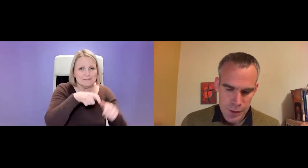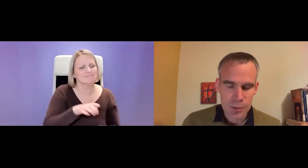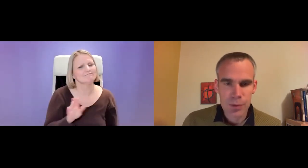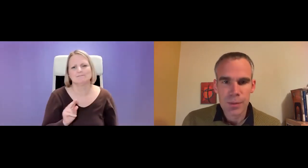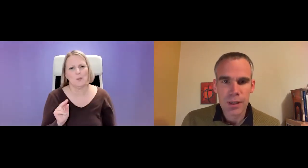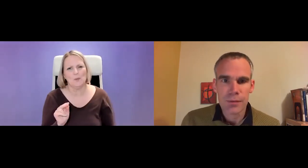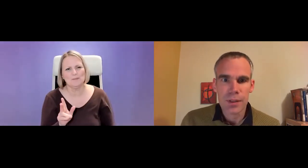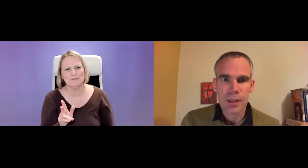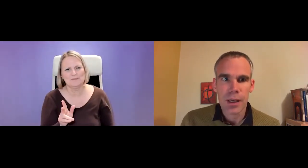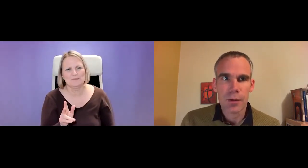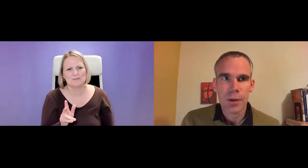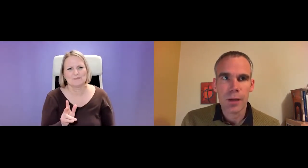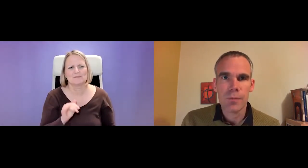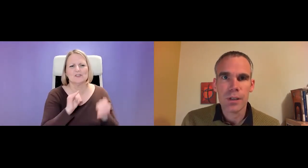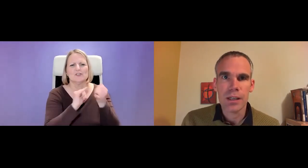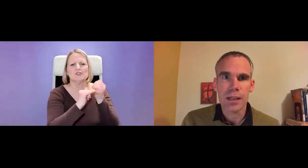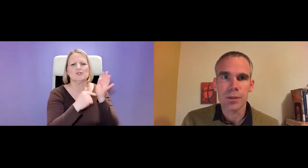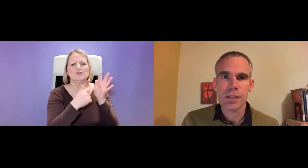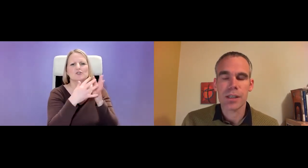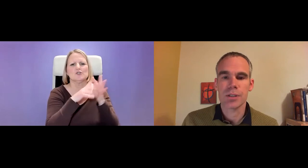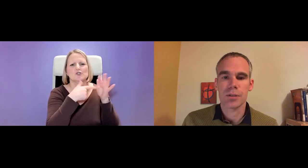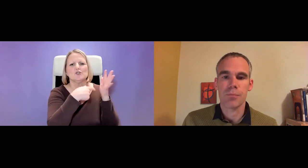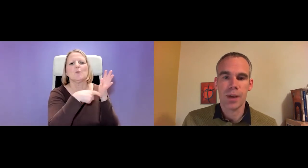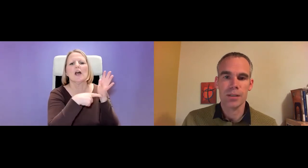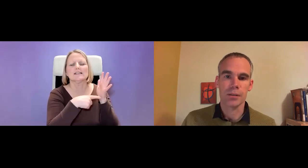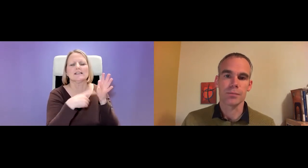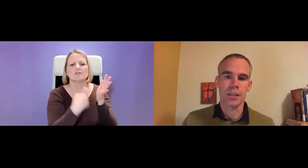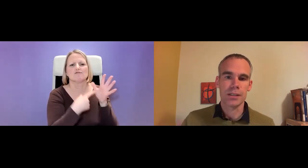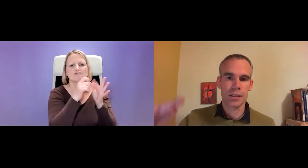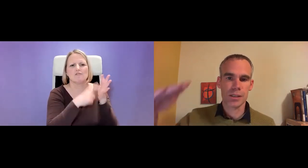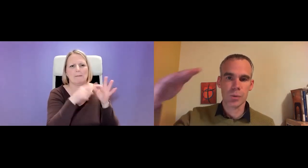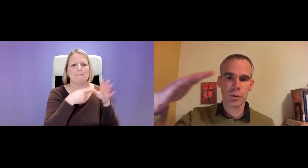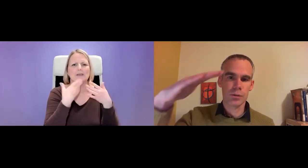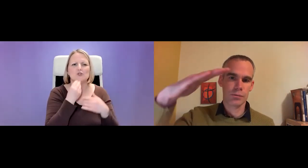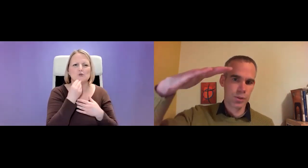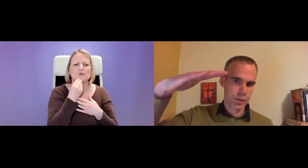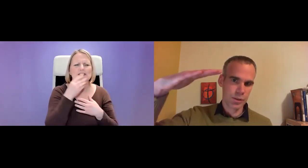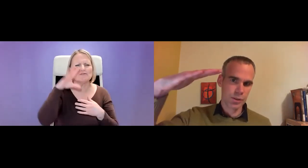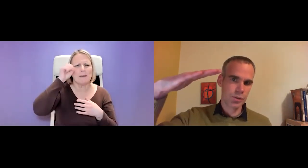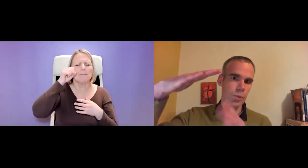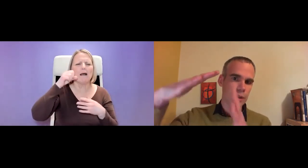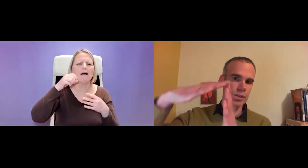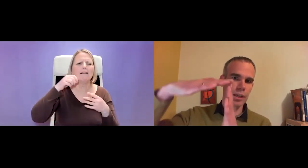Stewart Rapley, I think, quite helpfully used an image of a pendulum. It's swinging just to one side at the moment.